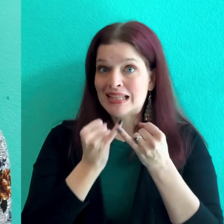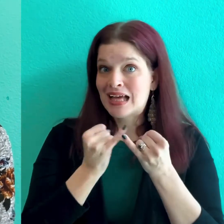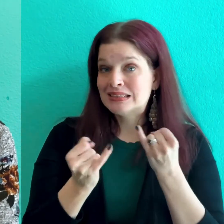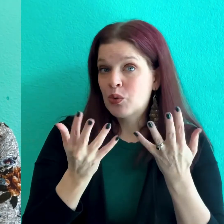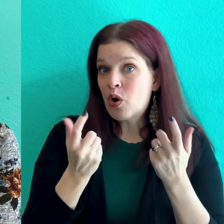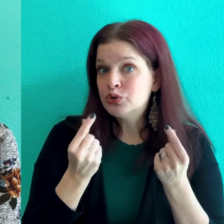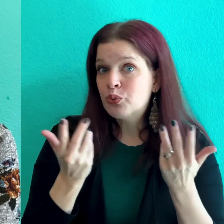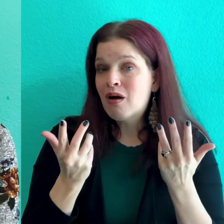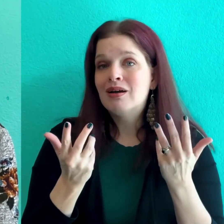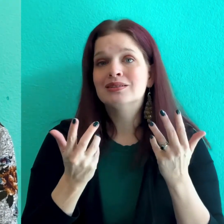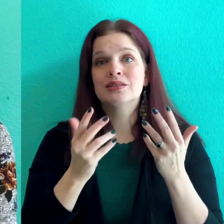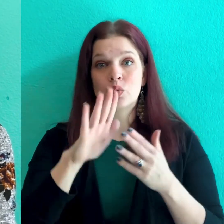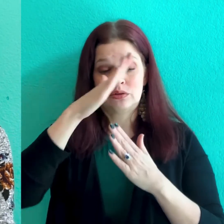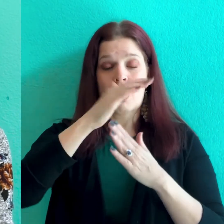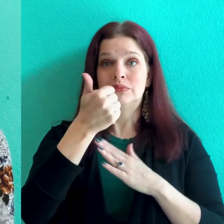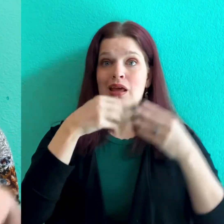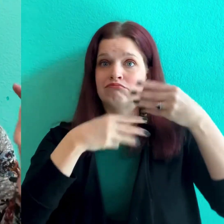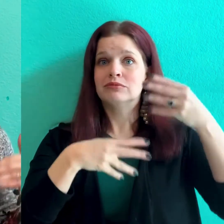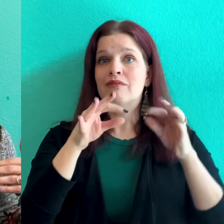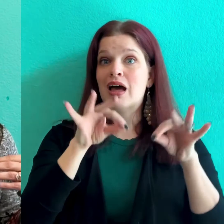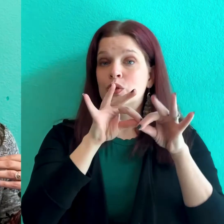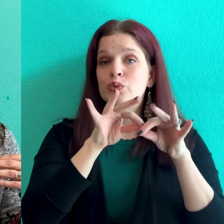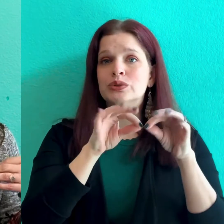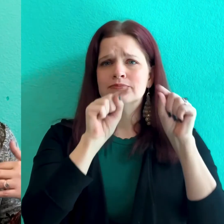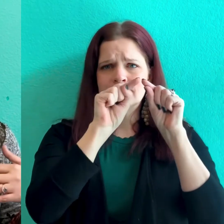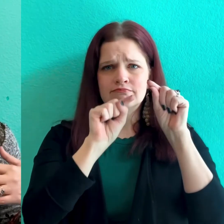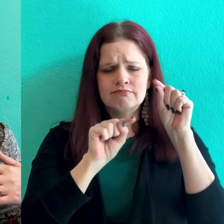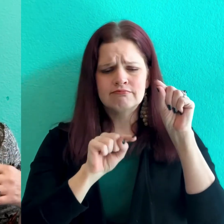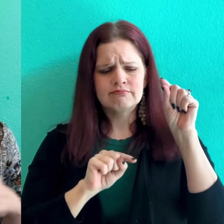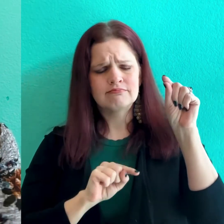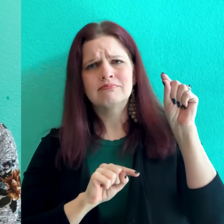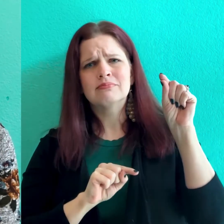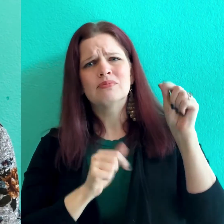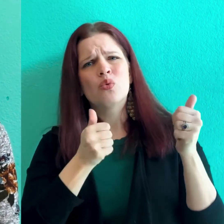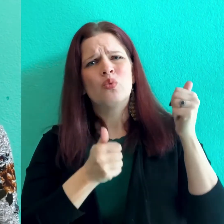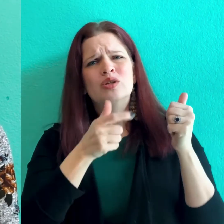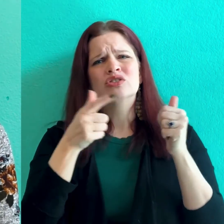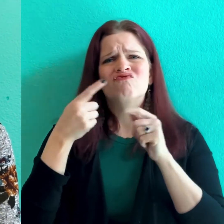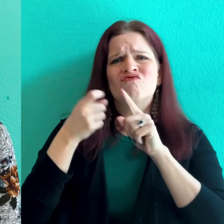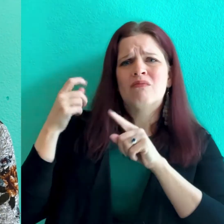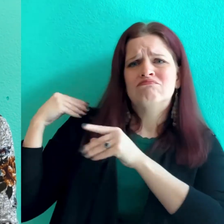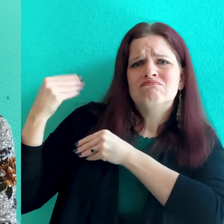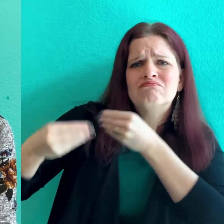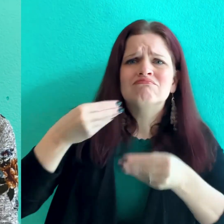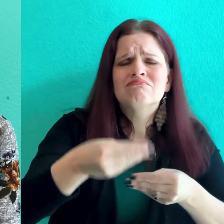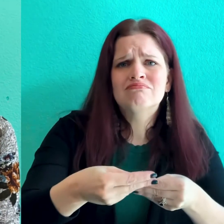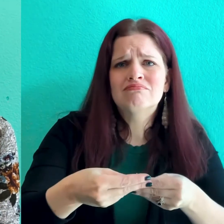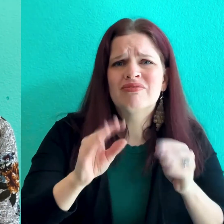The last thing I want you to do is take each of those top 10 values that you listed earlier and think about which of those were passed down to you.